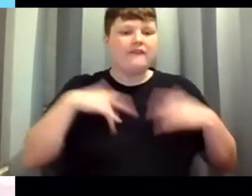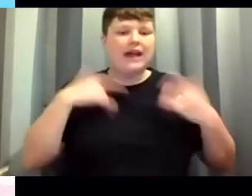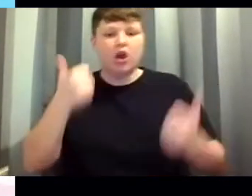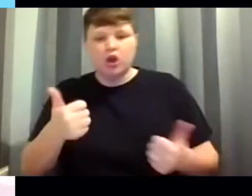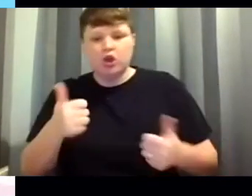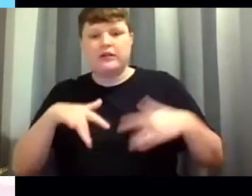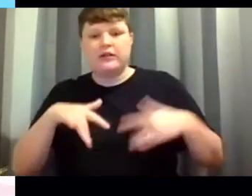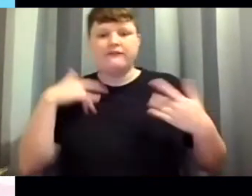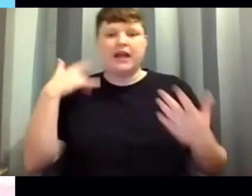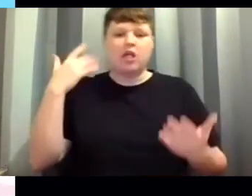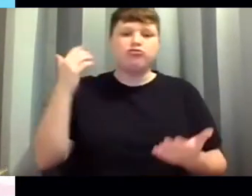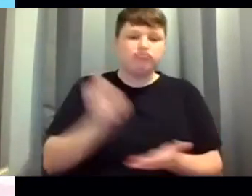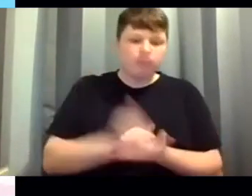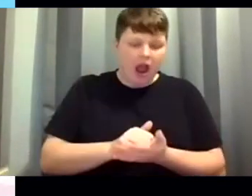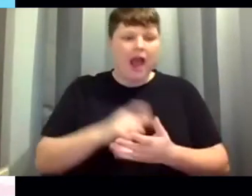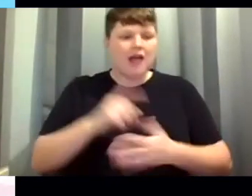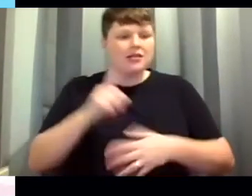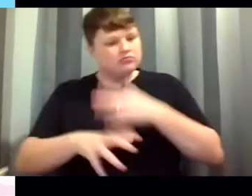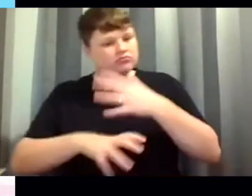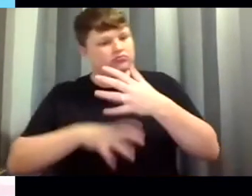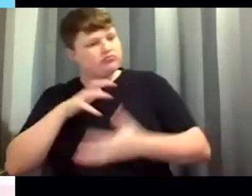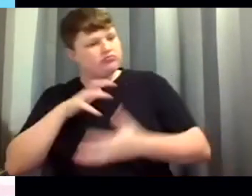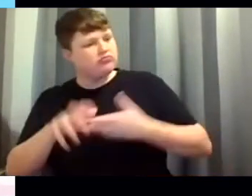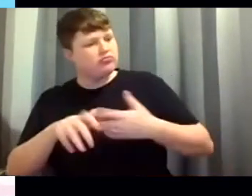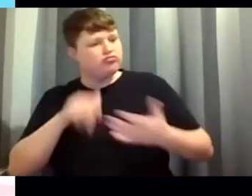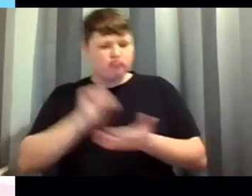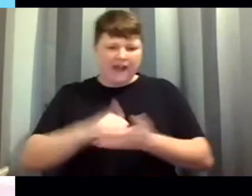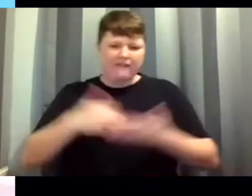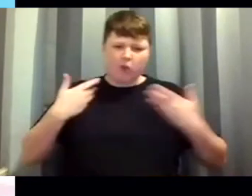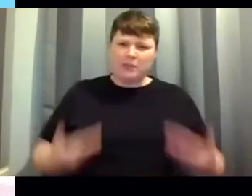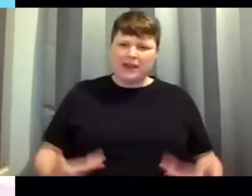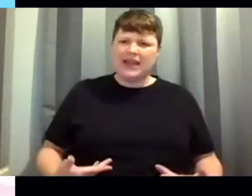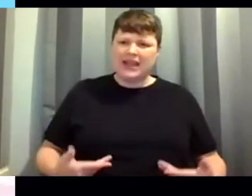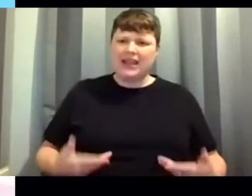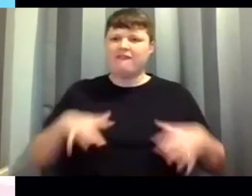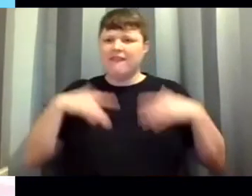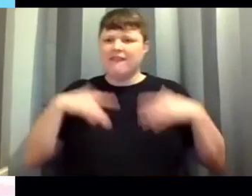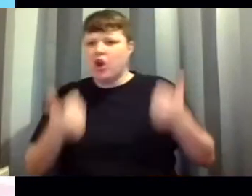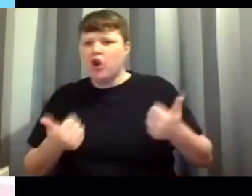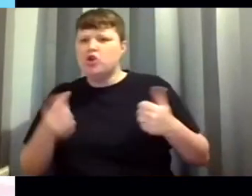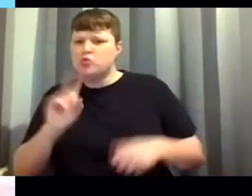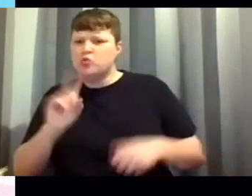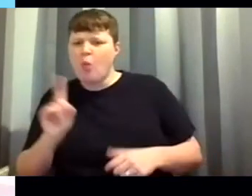figuring out what is right for you: what feels good, what feels... normal.